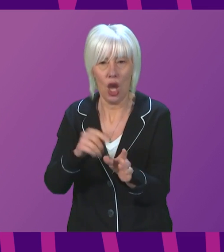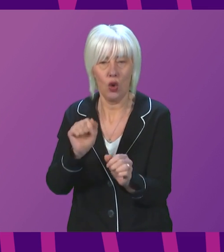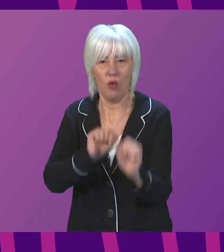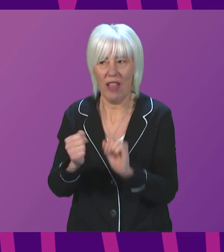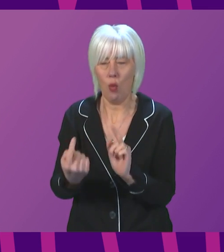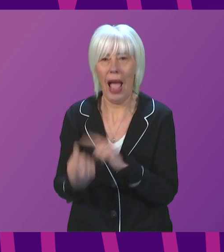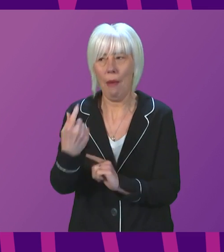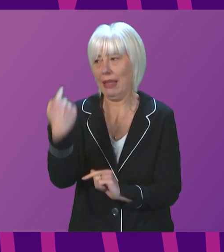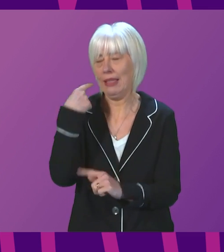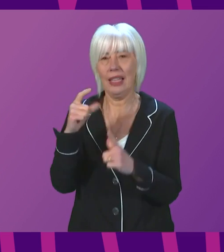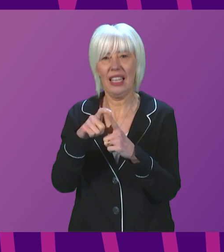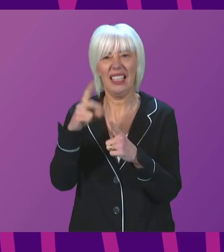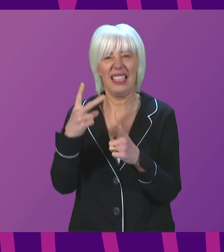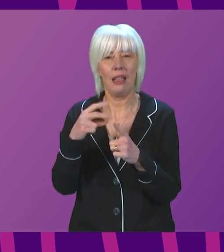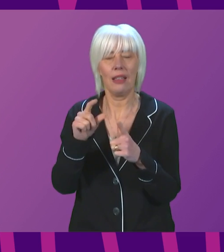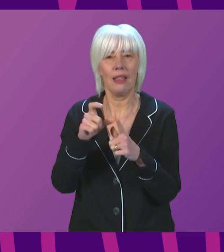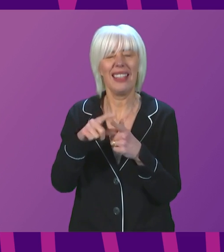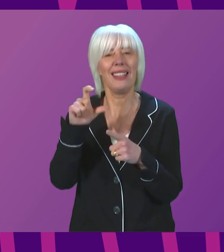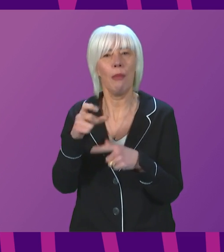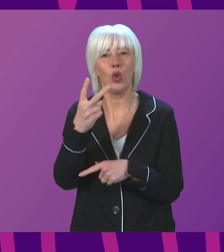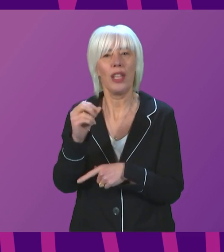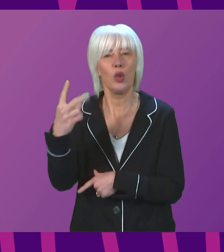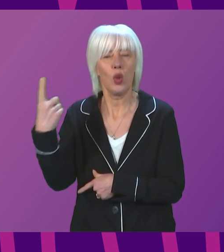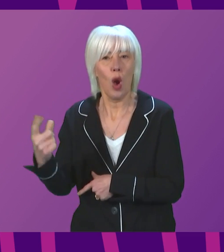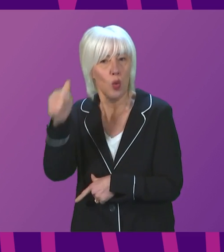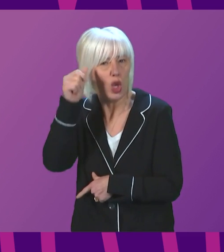we know what was happening in December 2021: the First Minister was warning about the tsunami